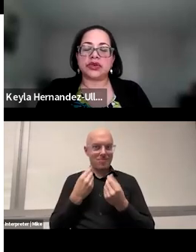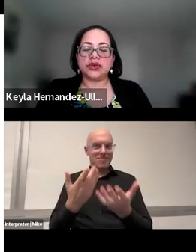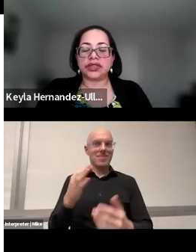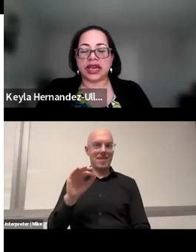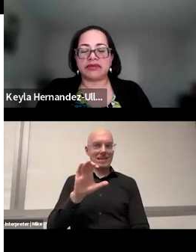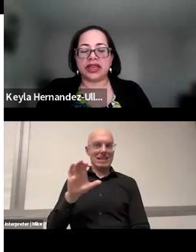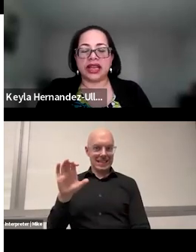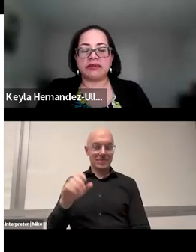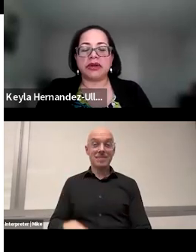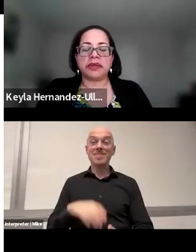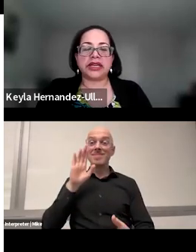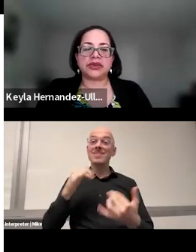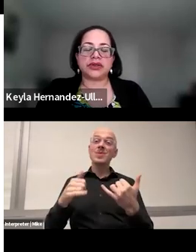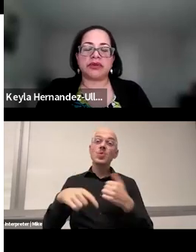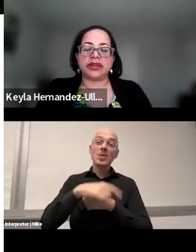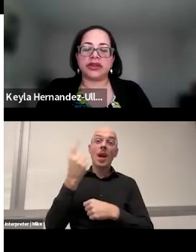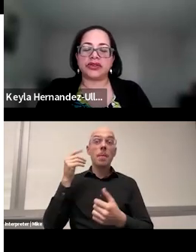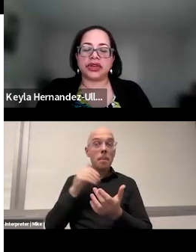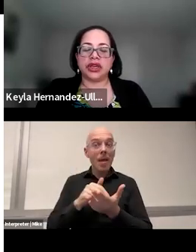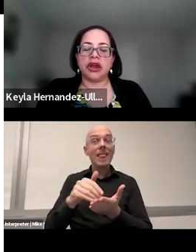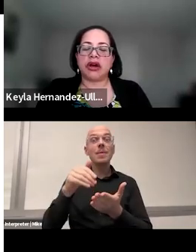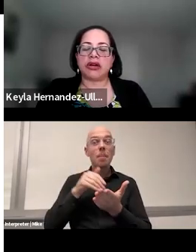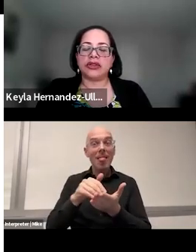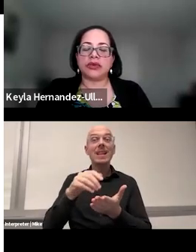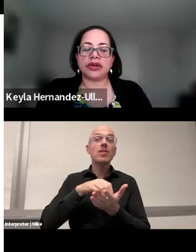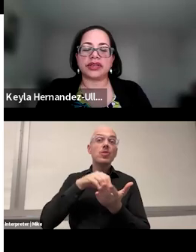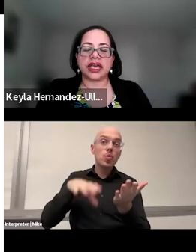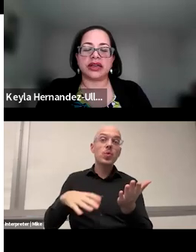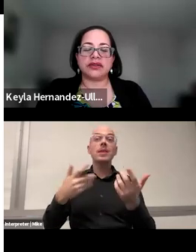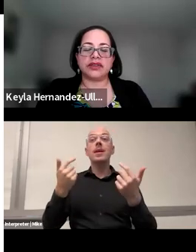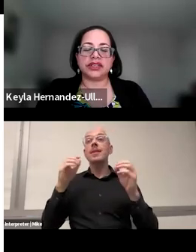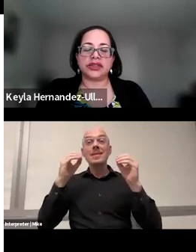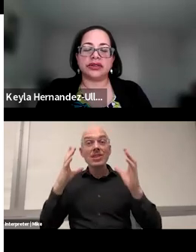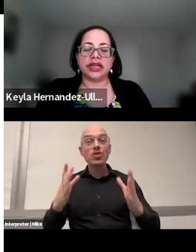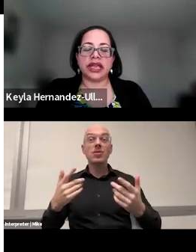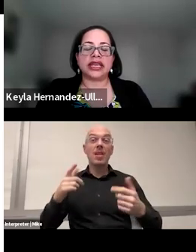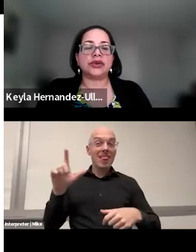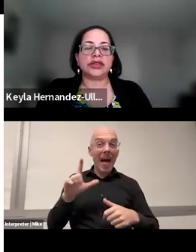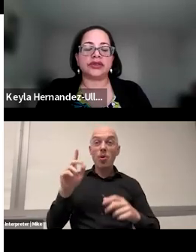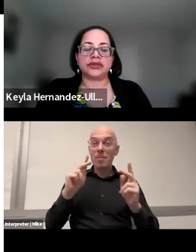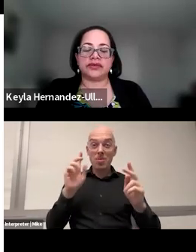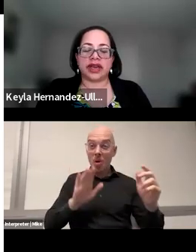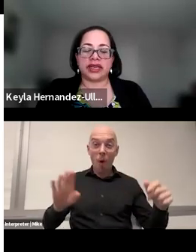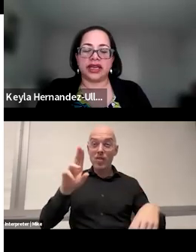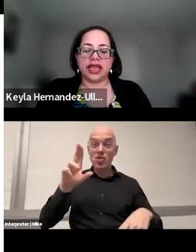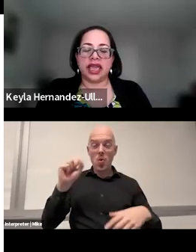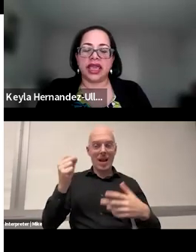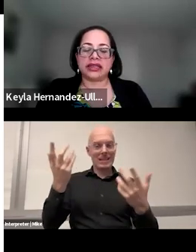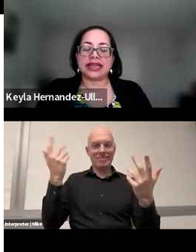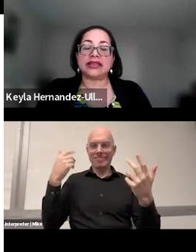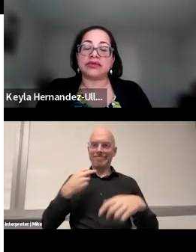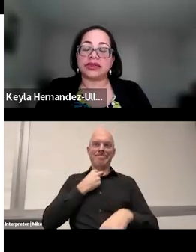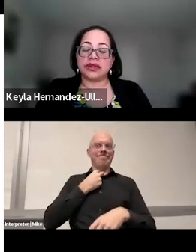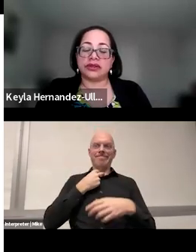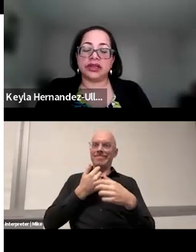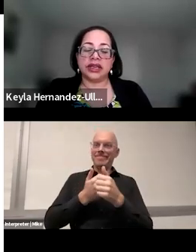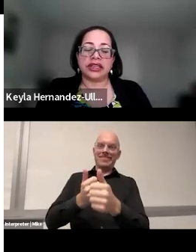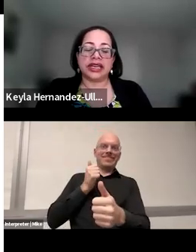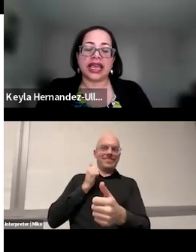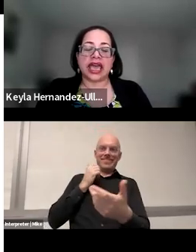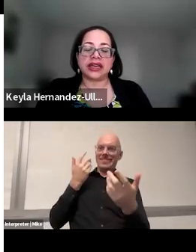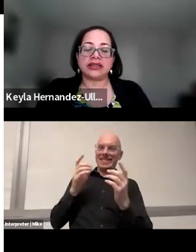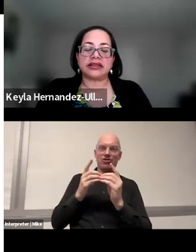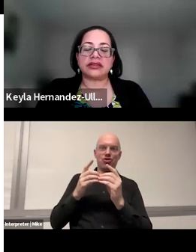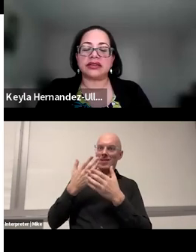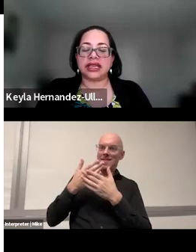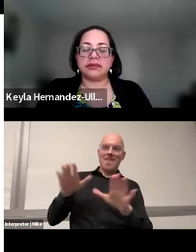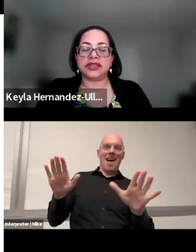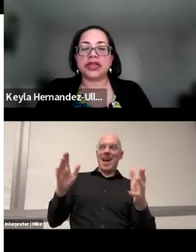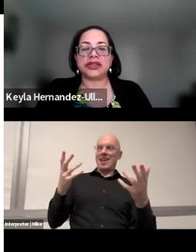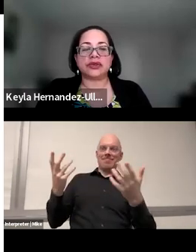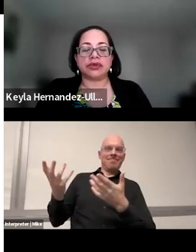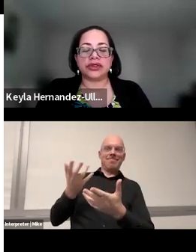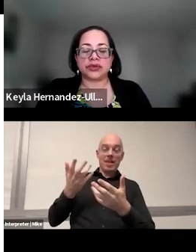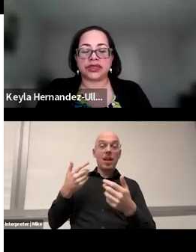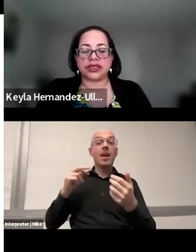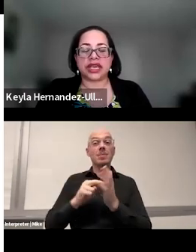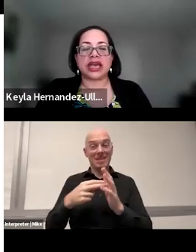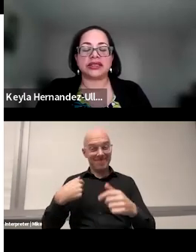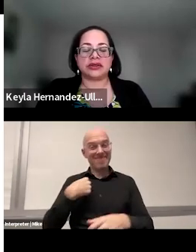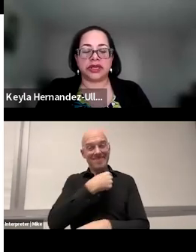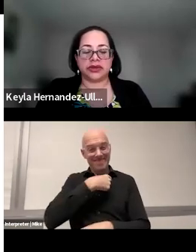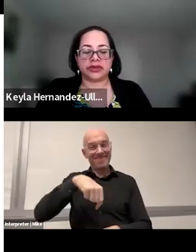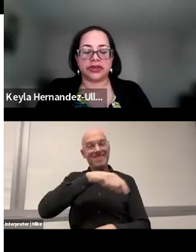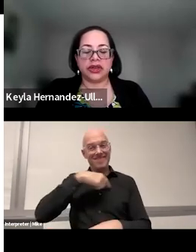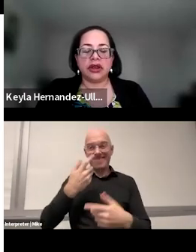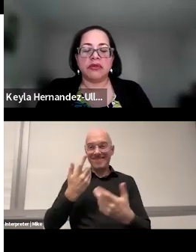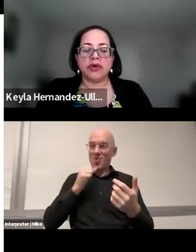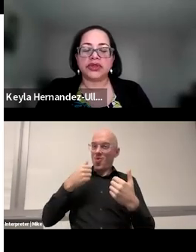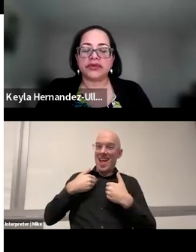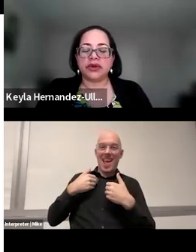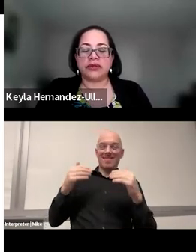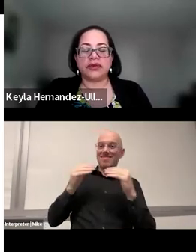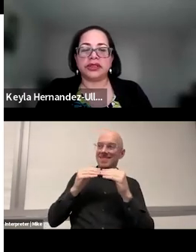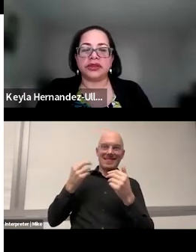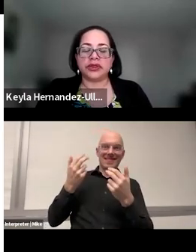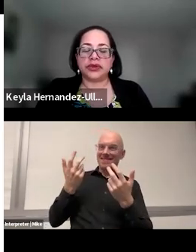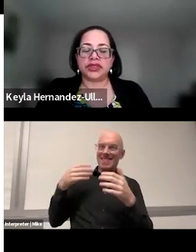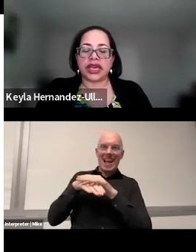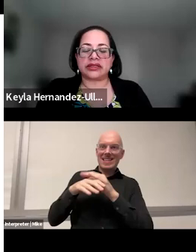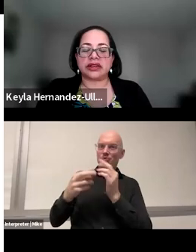Keyla Hernandez-Ulloa: But today, millions of students, school staff and library patrons around the country are on the wrong side of the digital and educational divide, and as a result they lack access to the same educational resources as their peers.